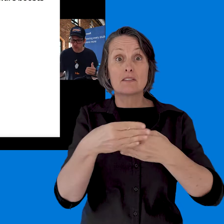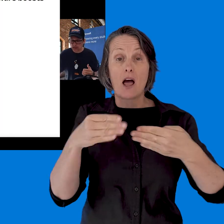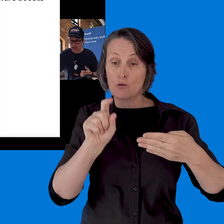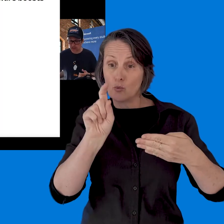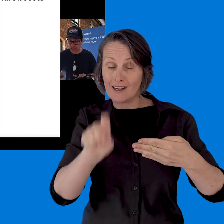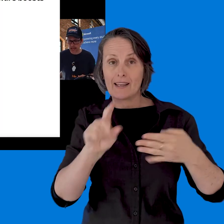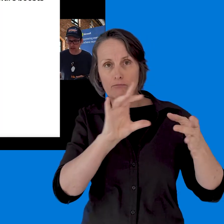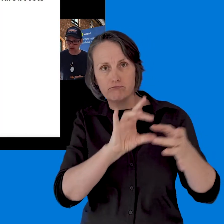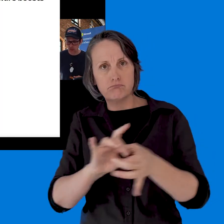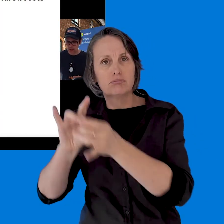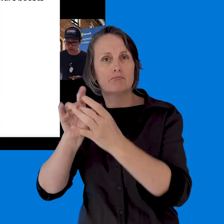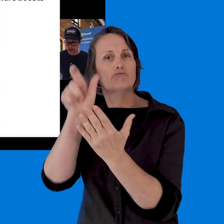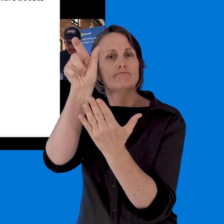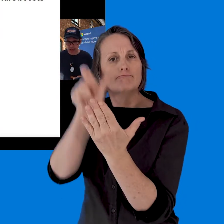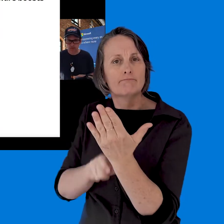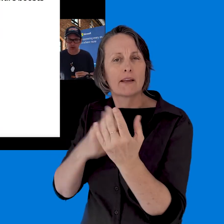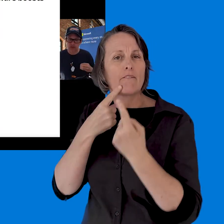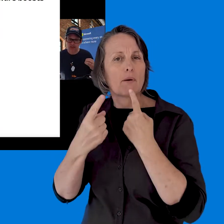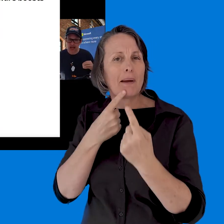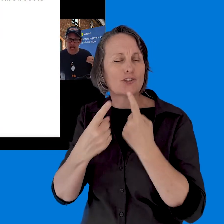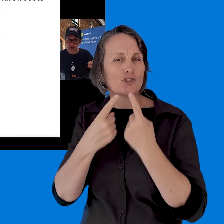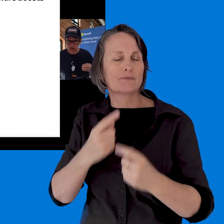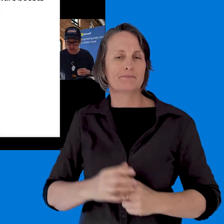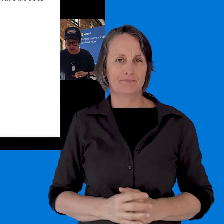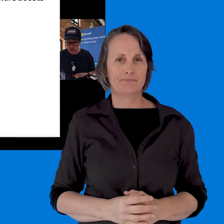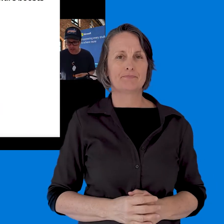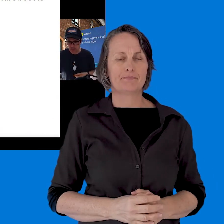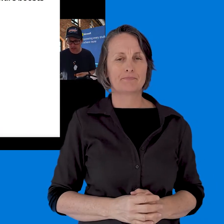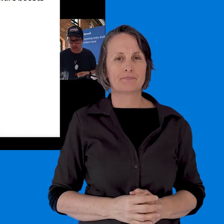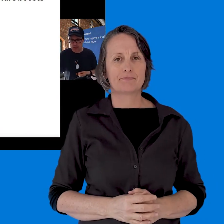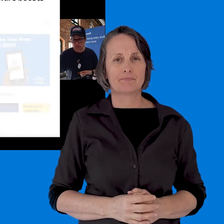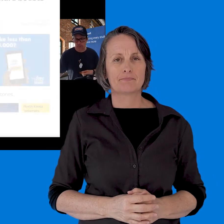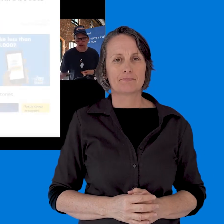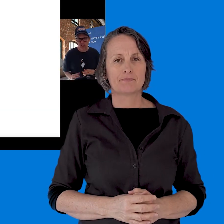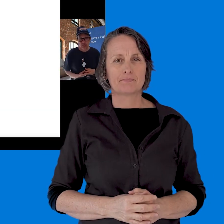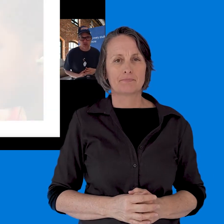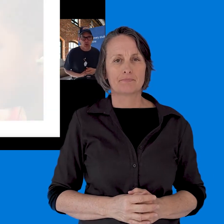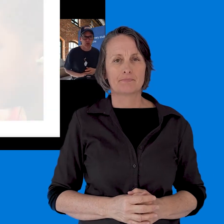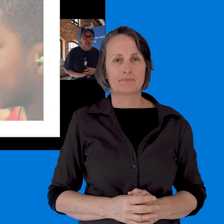you directly to the article that that came from. And in that article, it's got some other information as well.